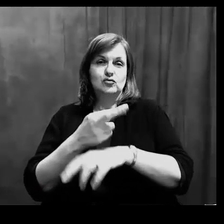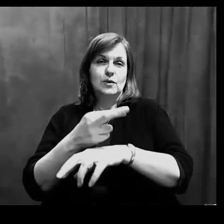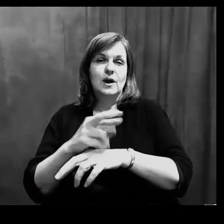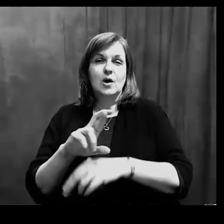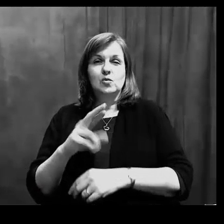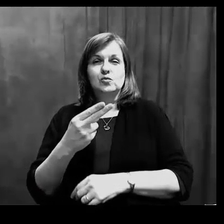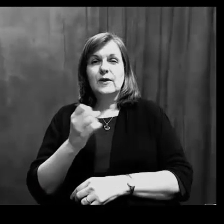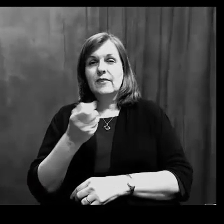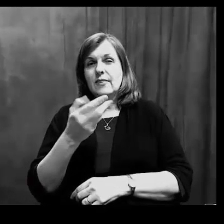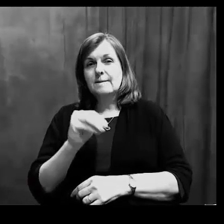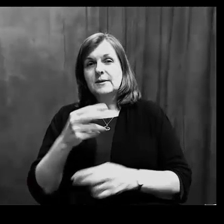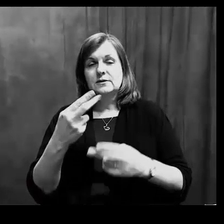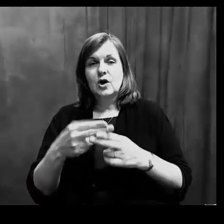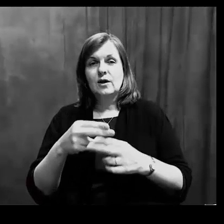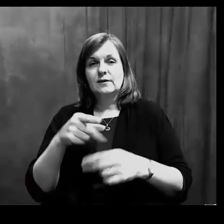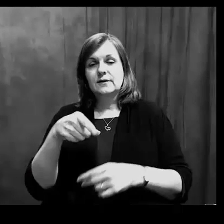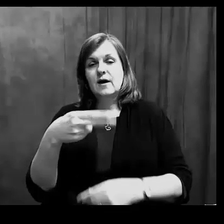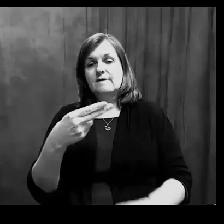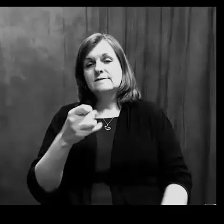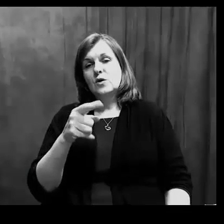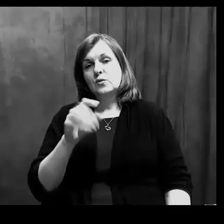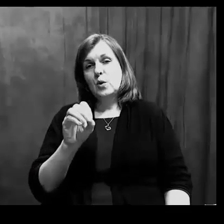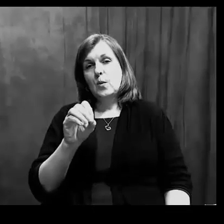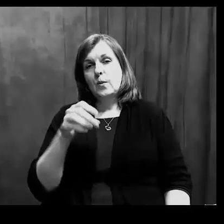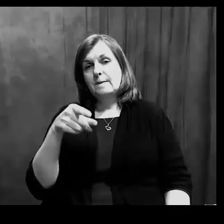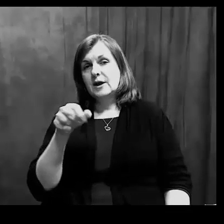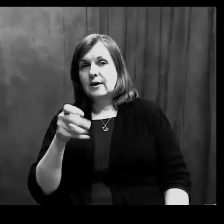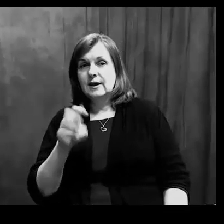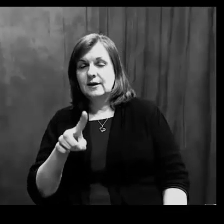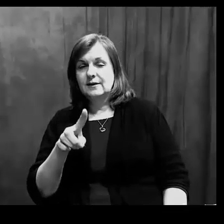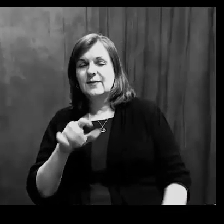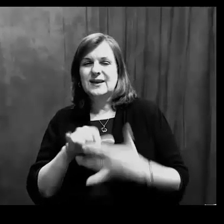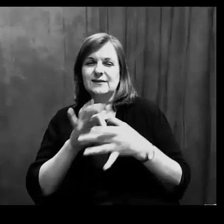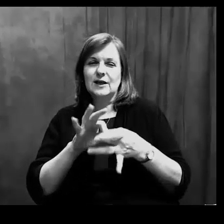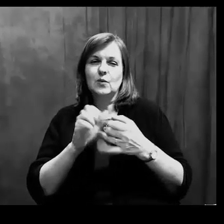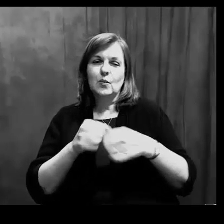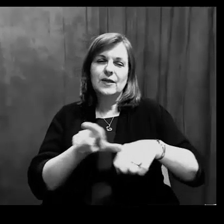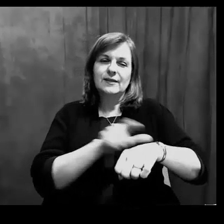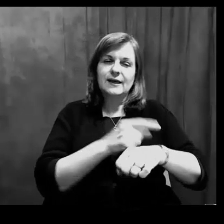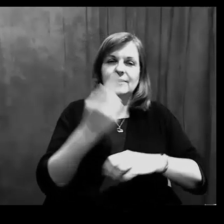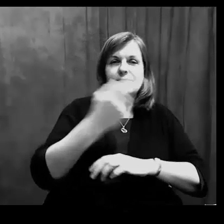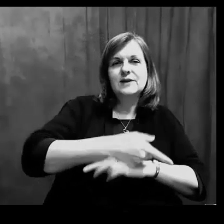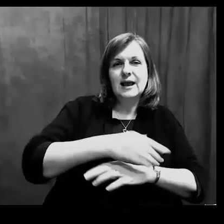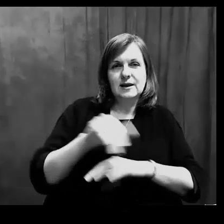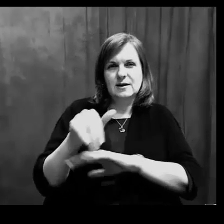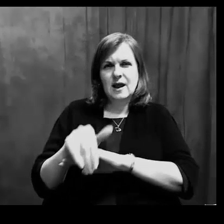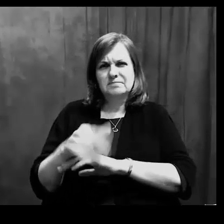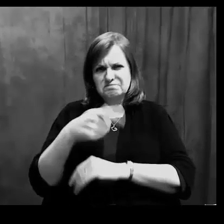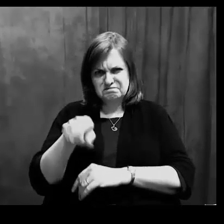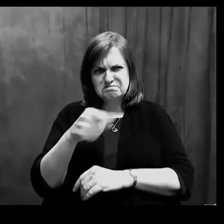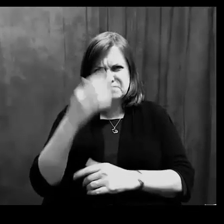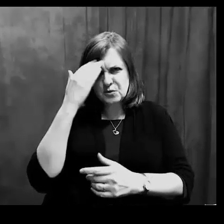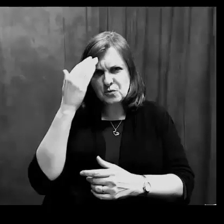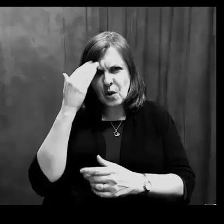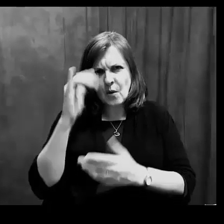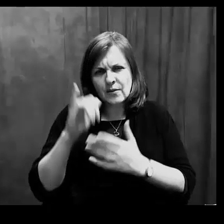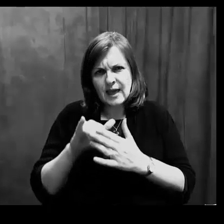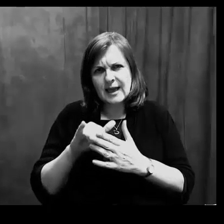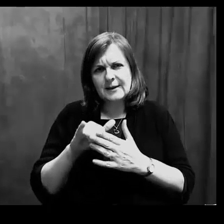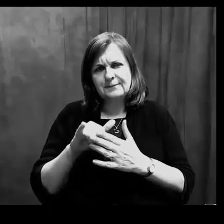So we associate the circadian rhythms with the length of day and night. I think you're probably all aware that we get